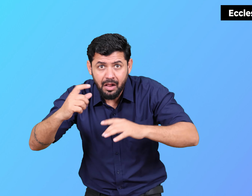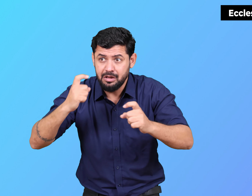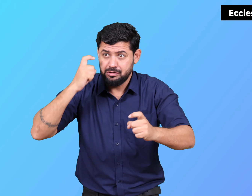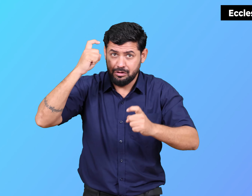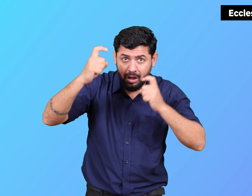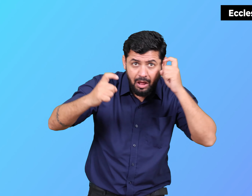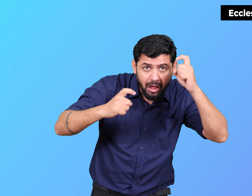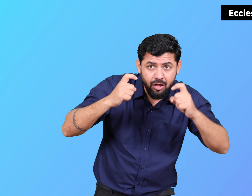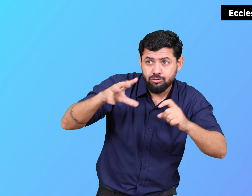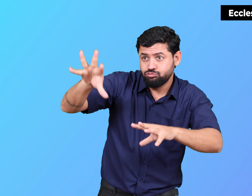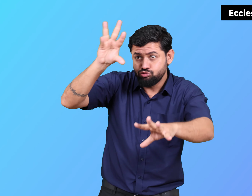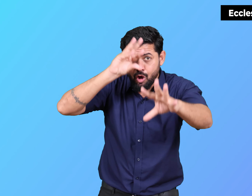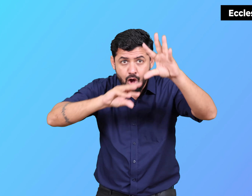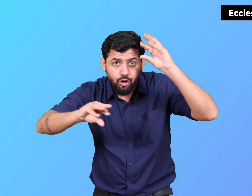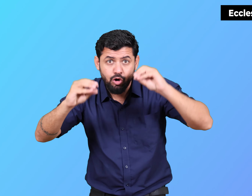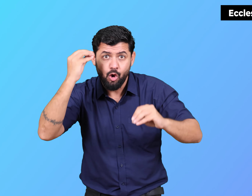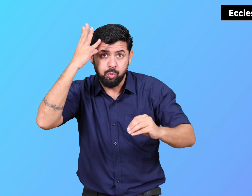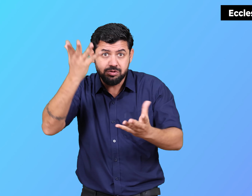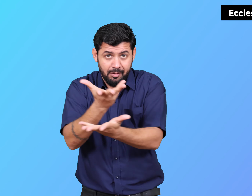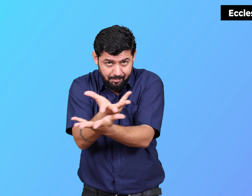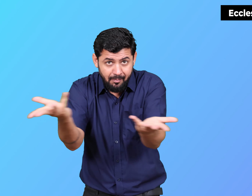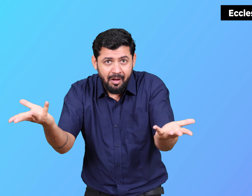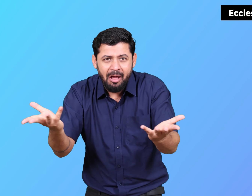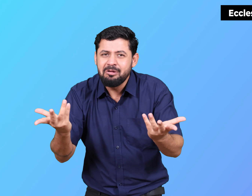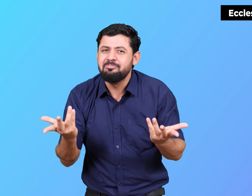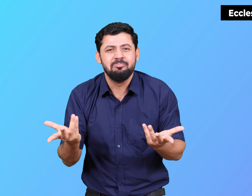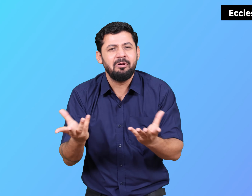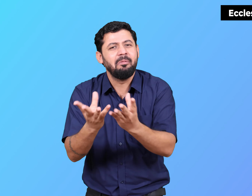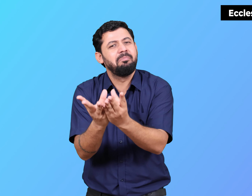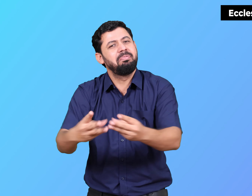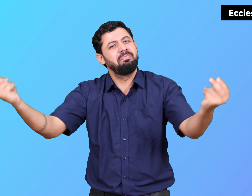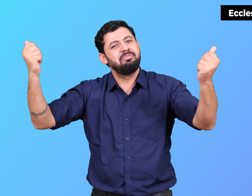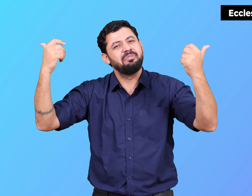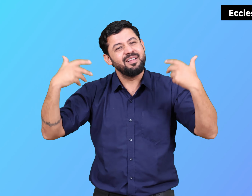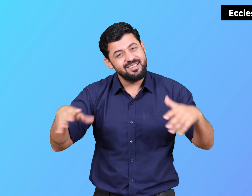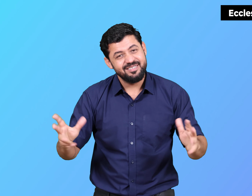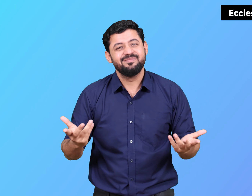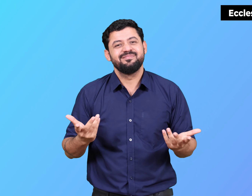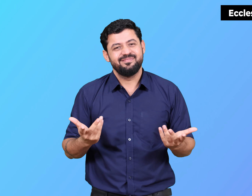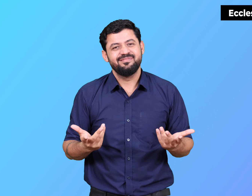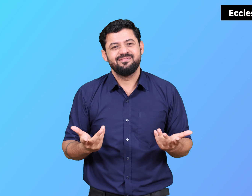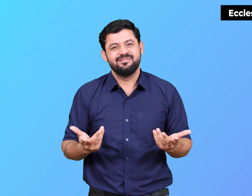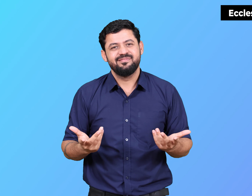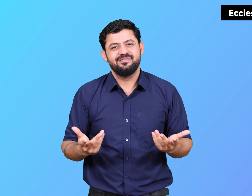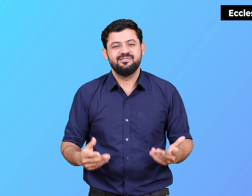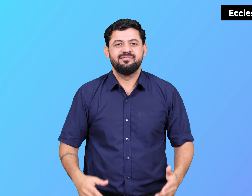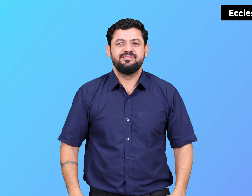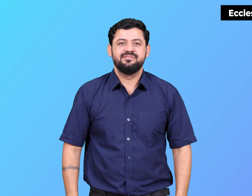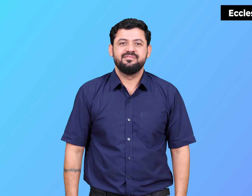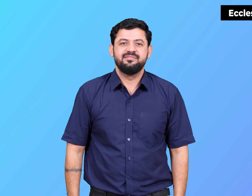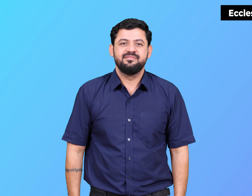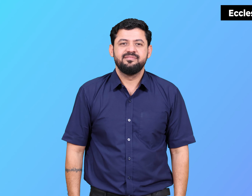no knowledge and there is no wisdom. And we are all going to the place of death.